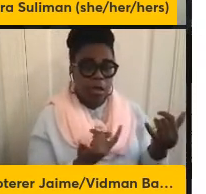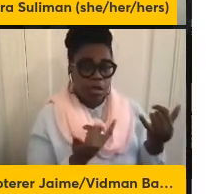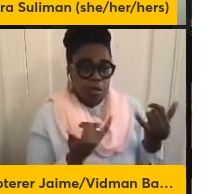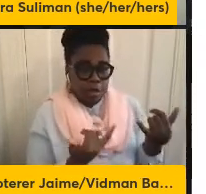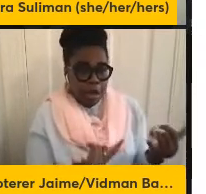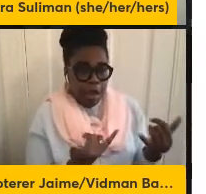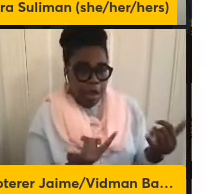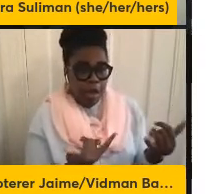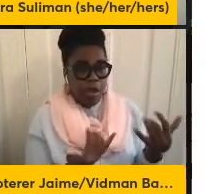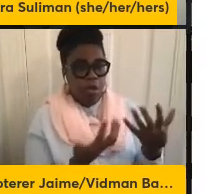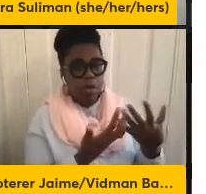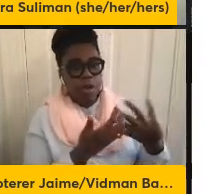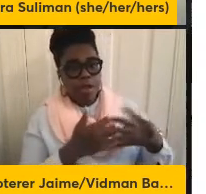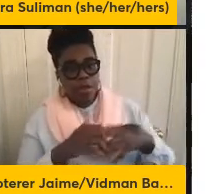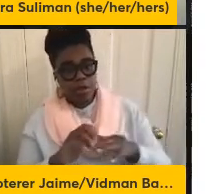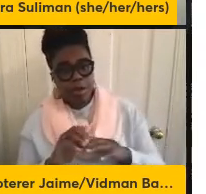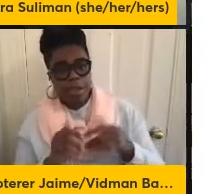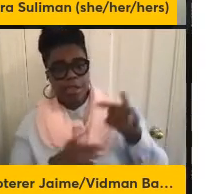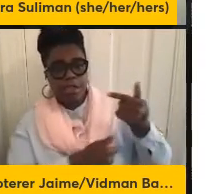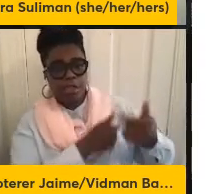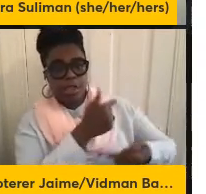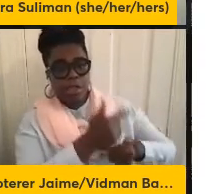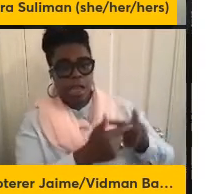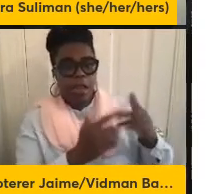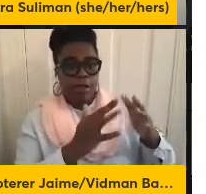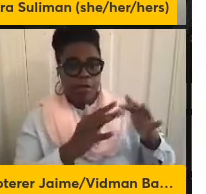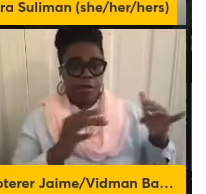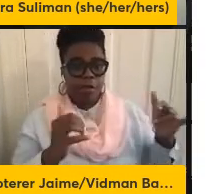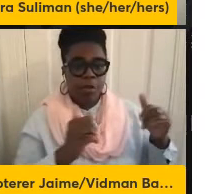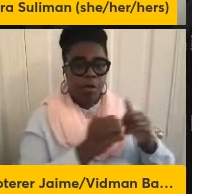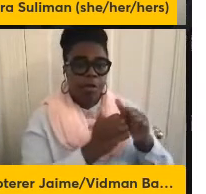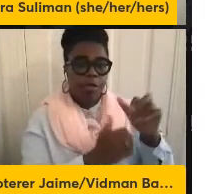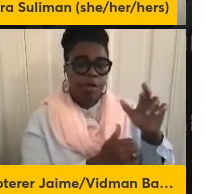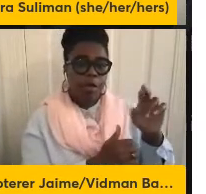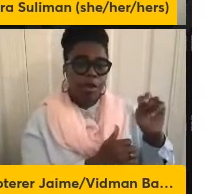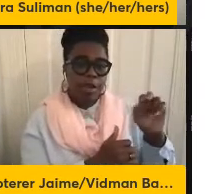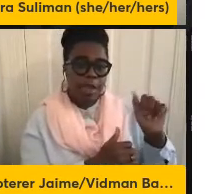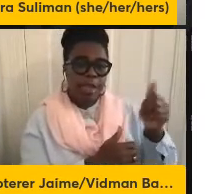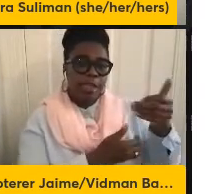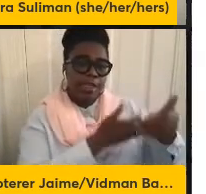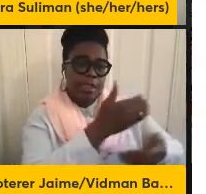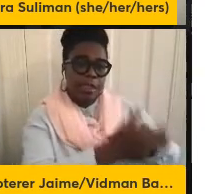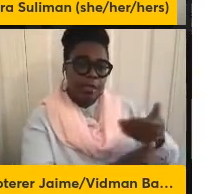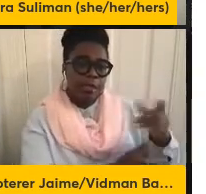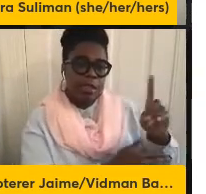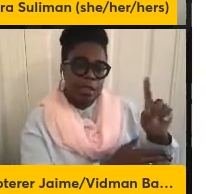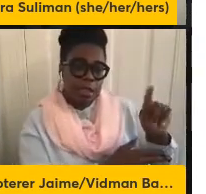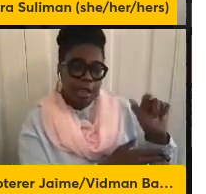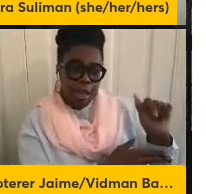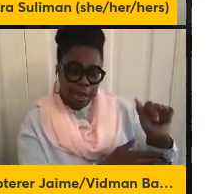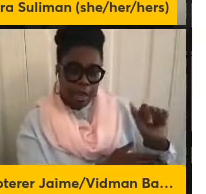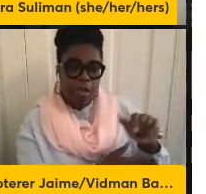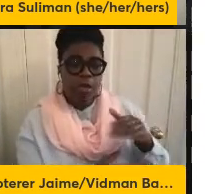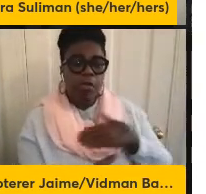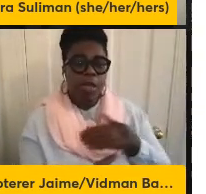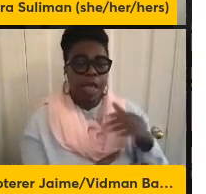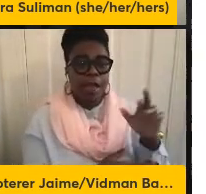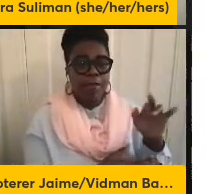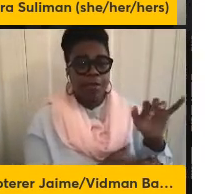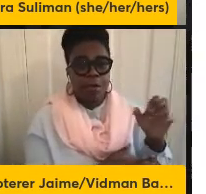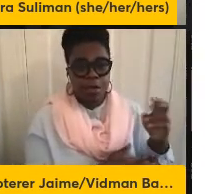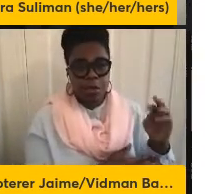integrating the genetic variation with RNA sequencing data. So for that we enriched monocytes that express CD 14 and either